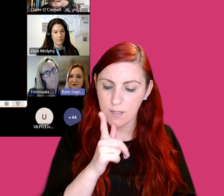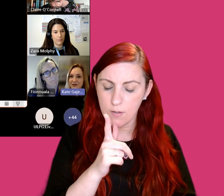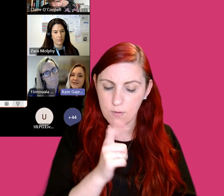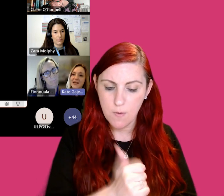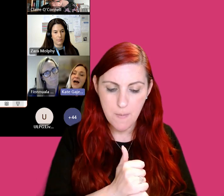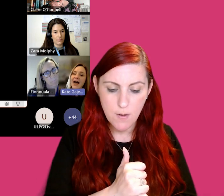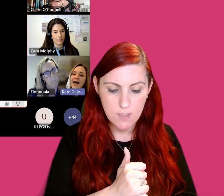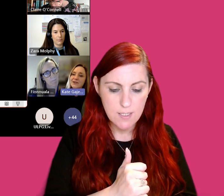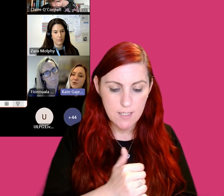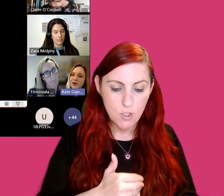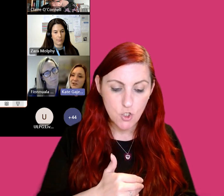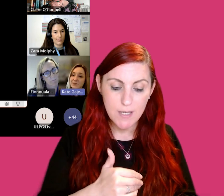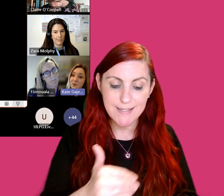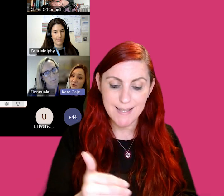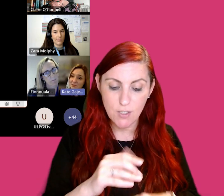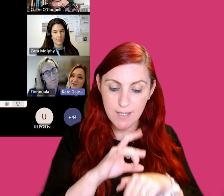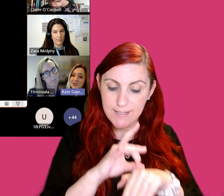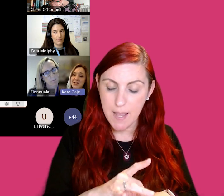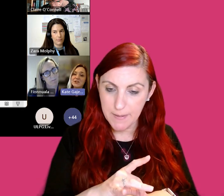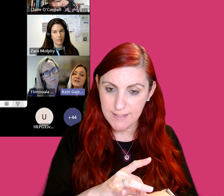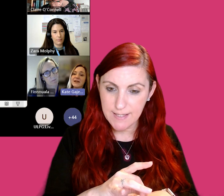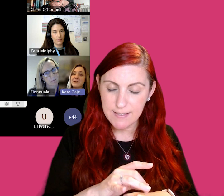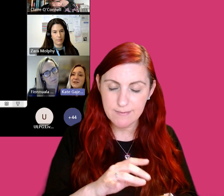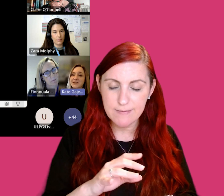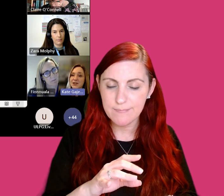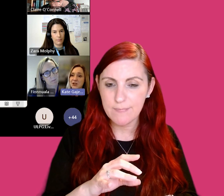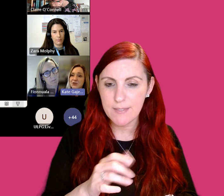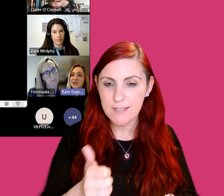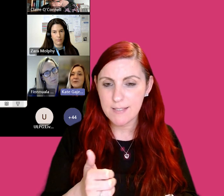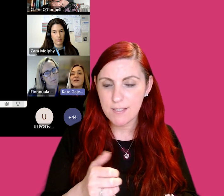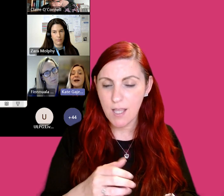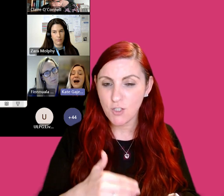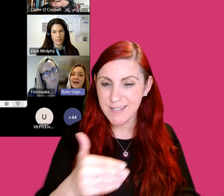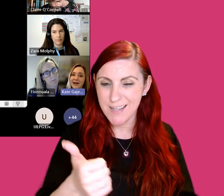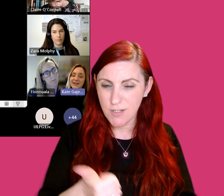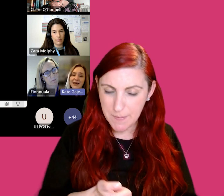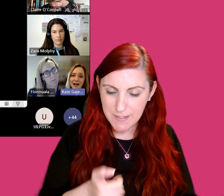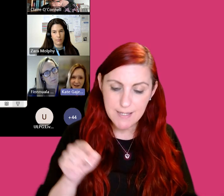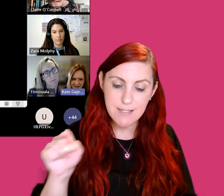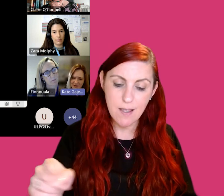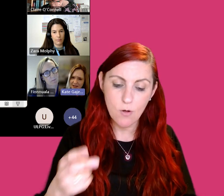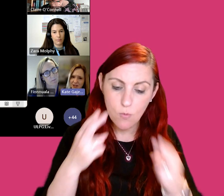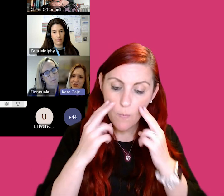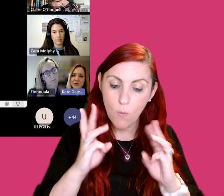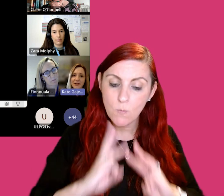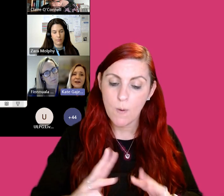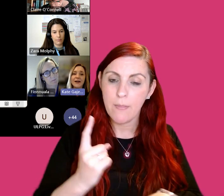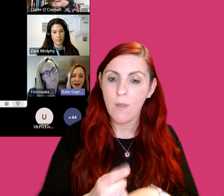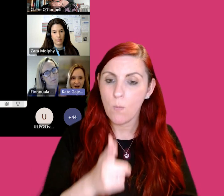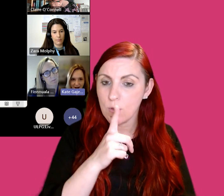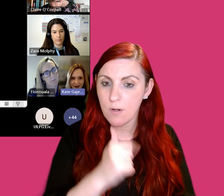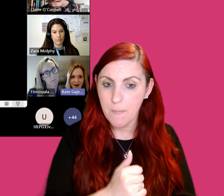diabetes and what women with gestational diabetes usually were highlighting as a big issue in their